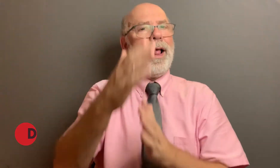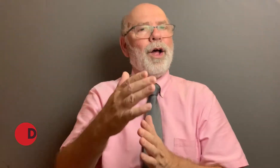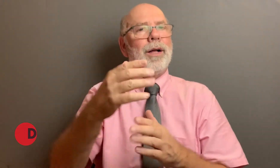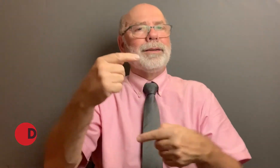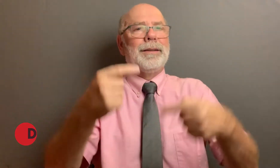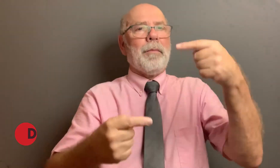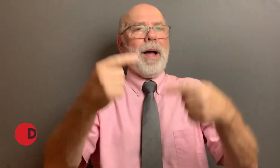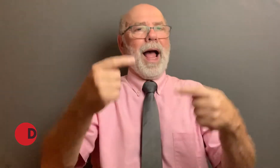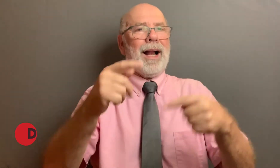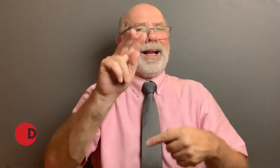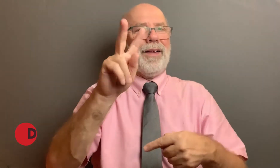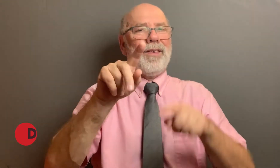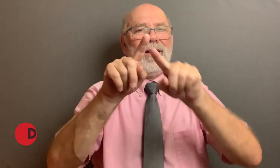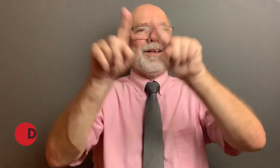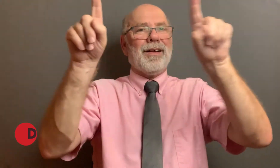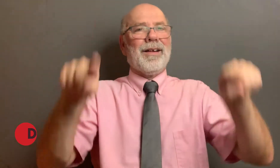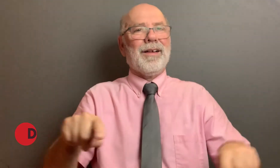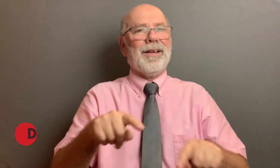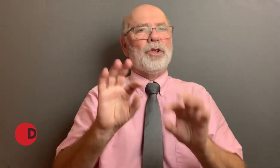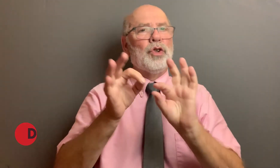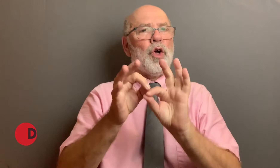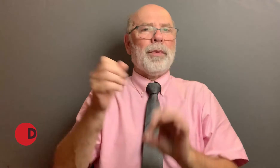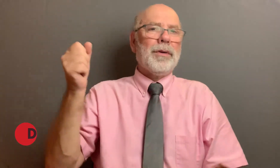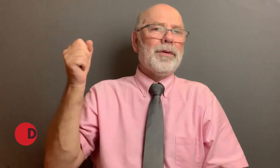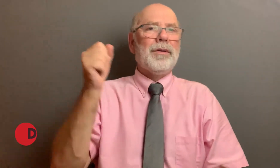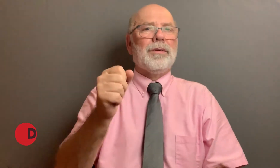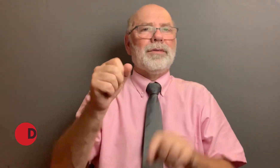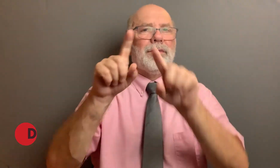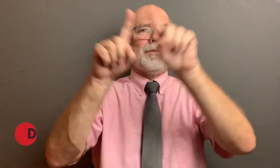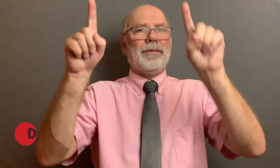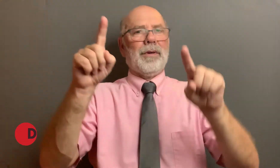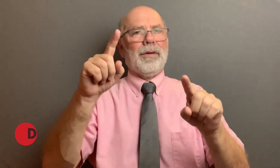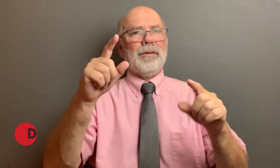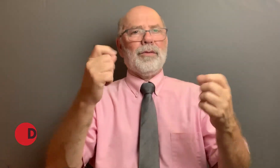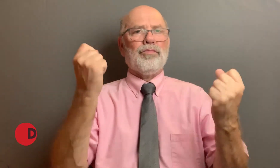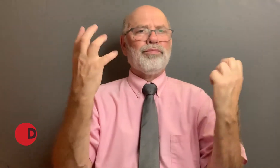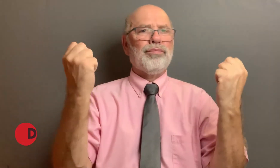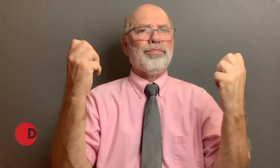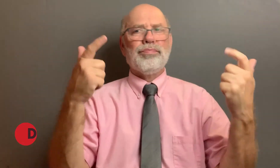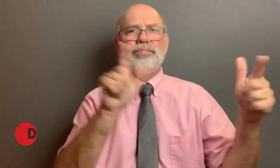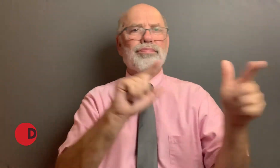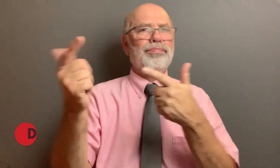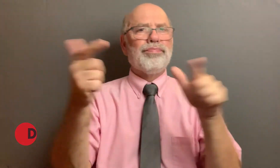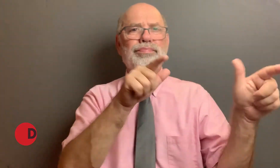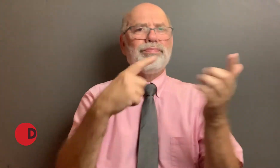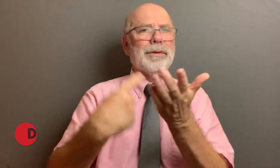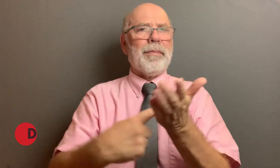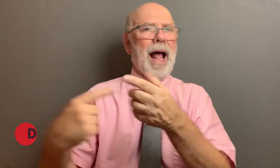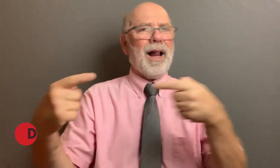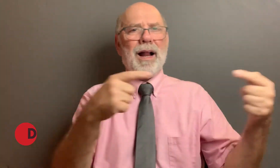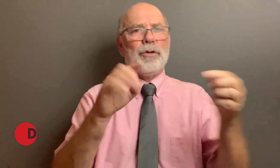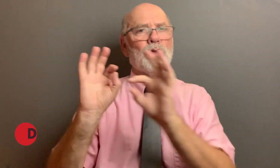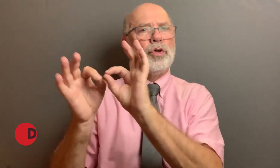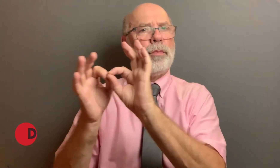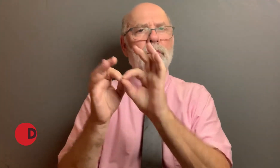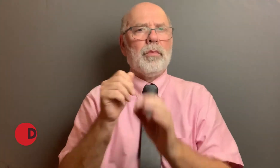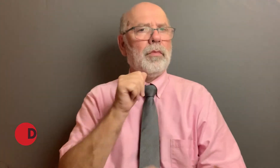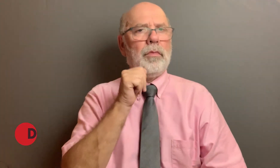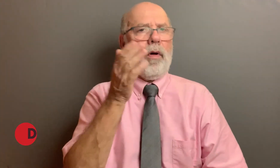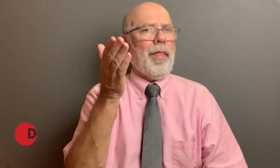debate on TV to be shown with interpreters, it hasn't been done.